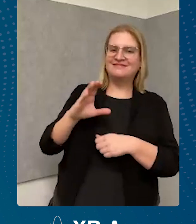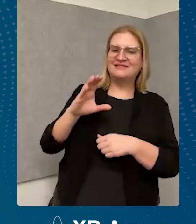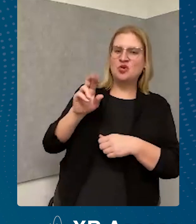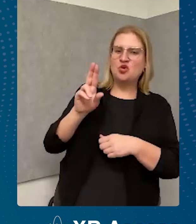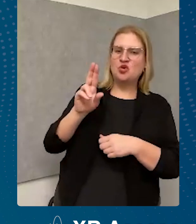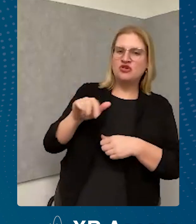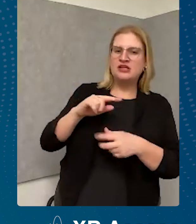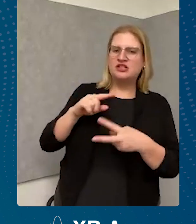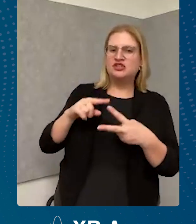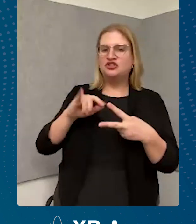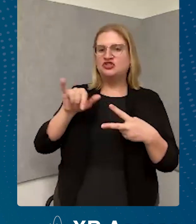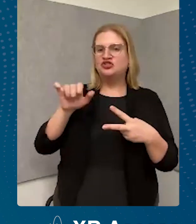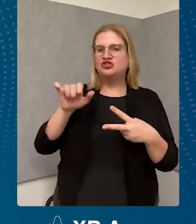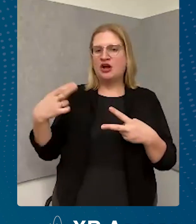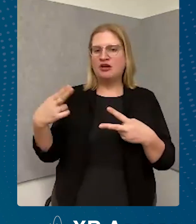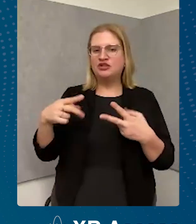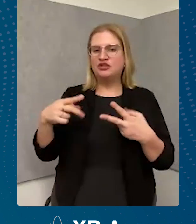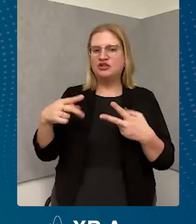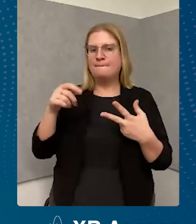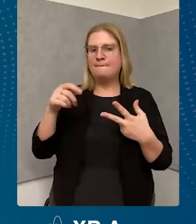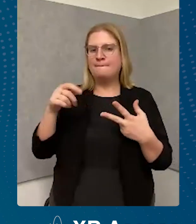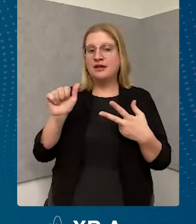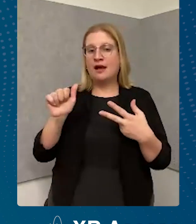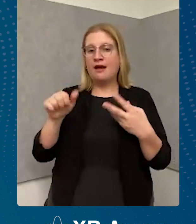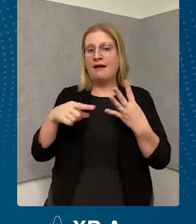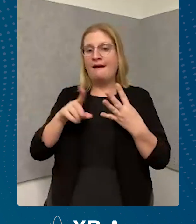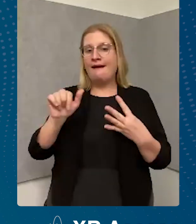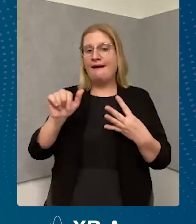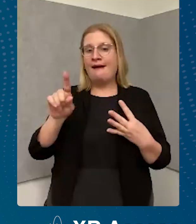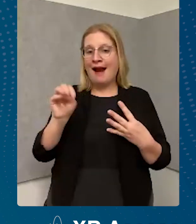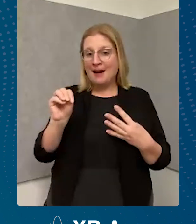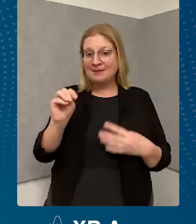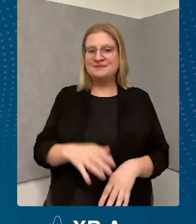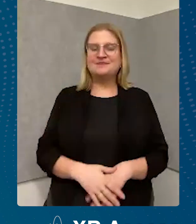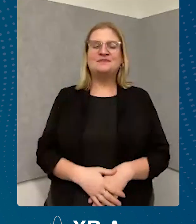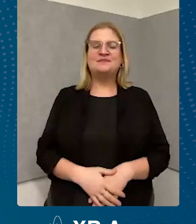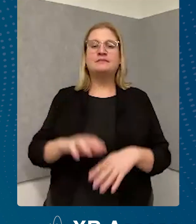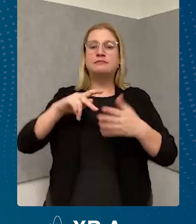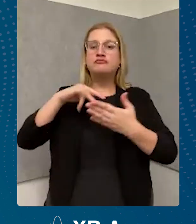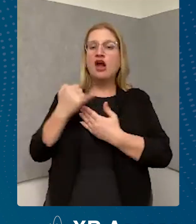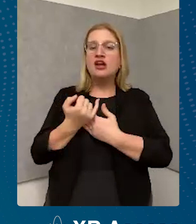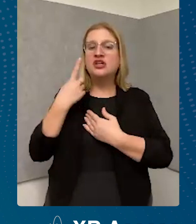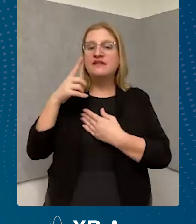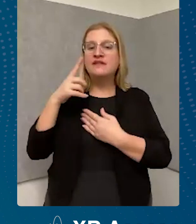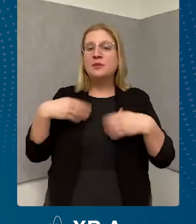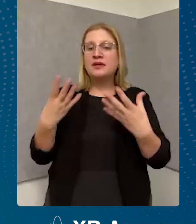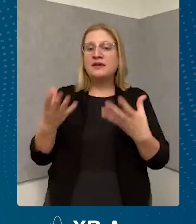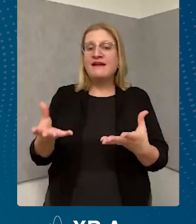I'm Adam. Our project was to provide locomotion and mobility